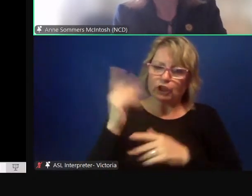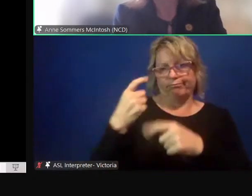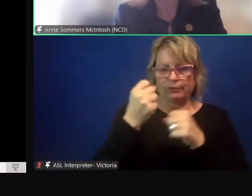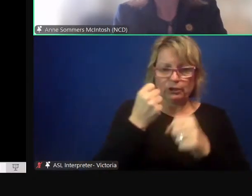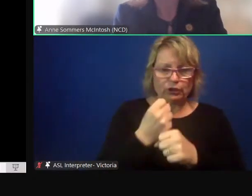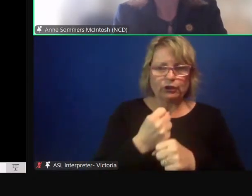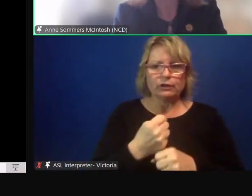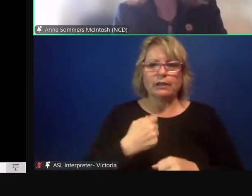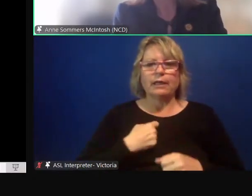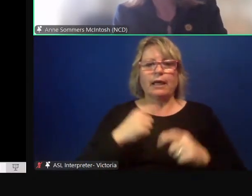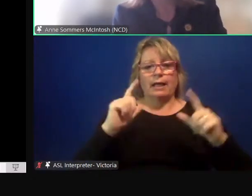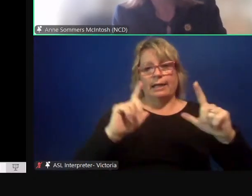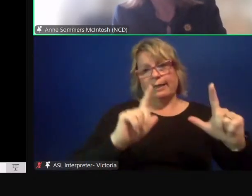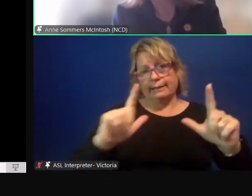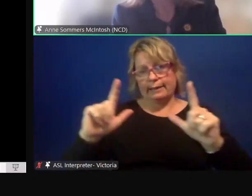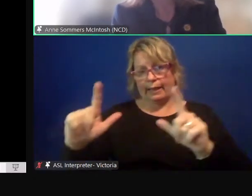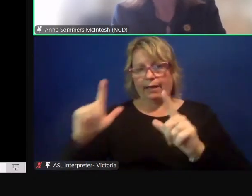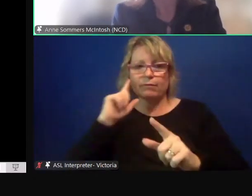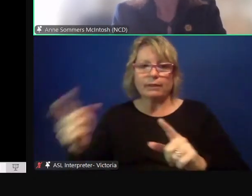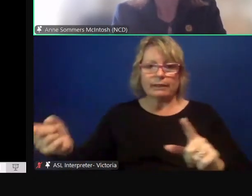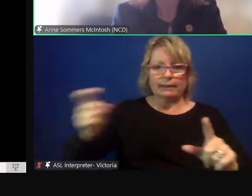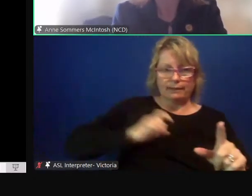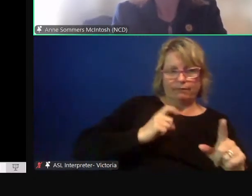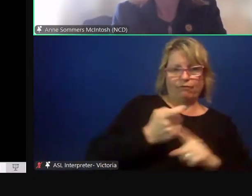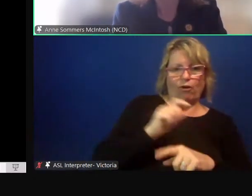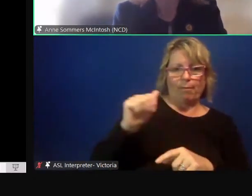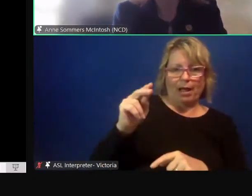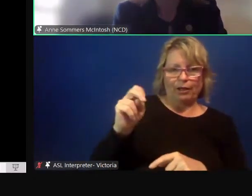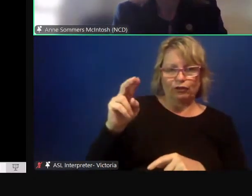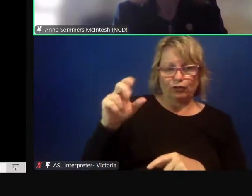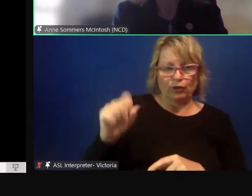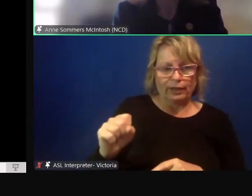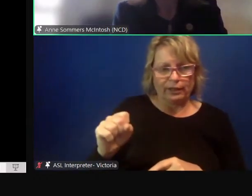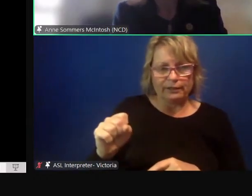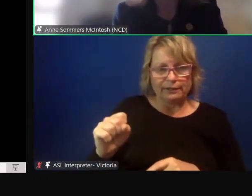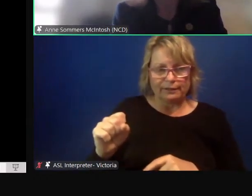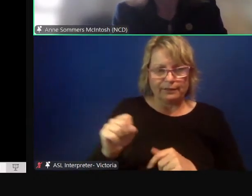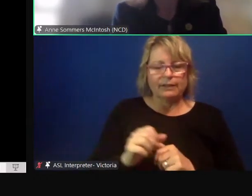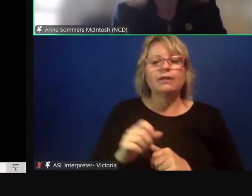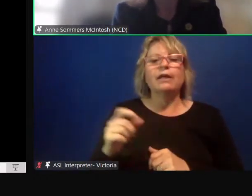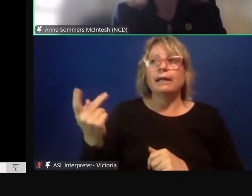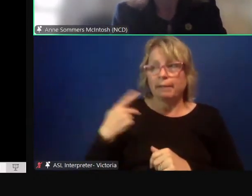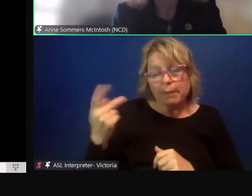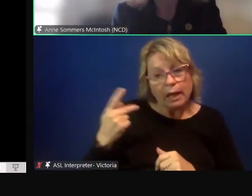slides today were a gift to me from Andres in large part. He and I were actually iteratively